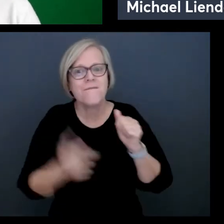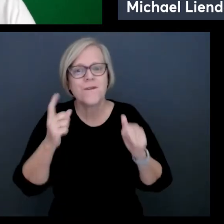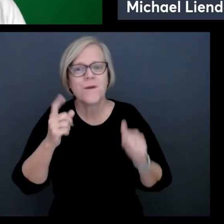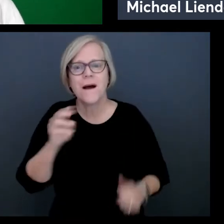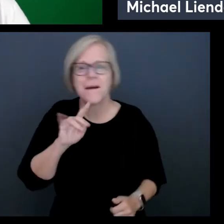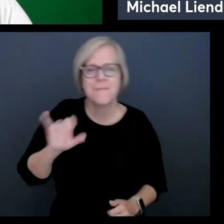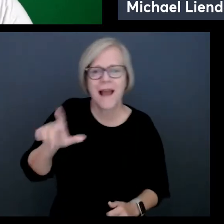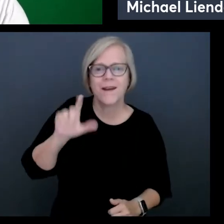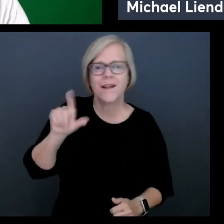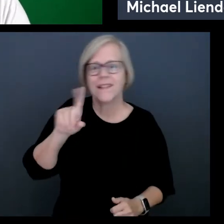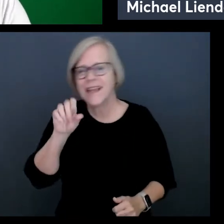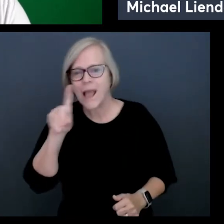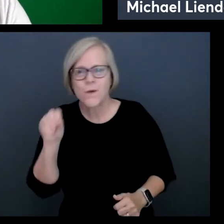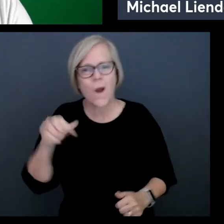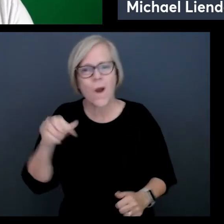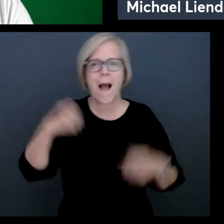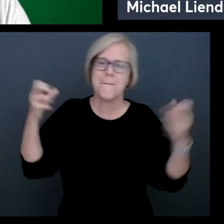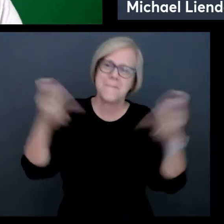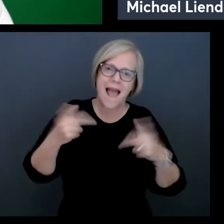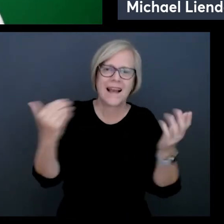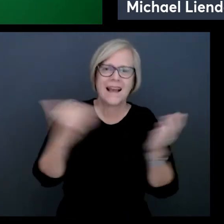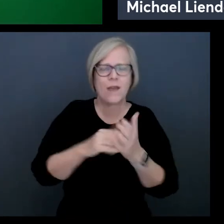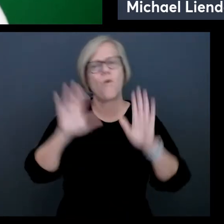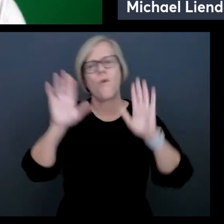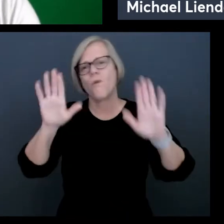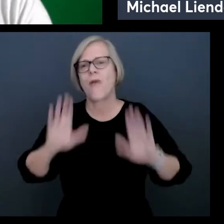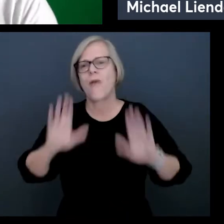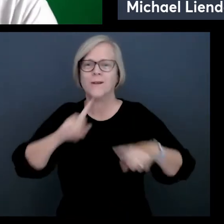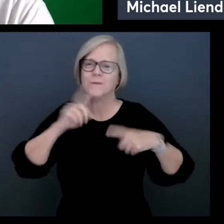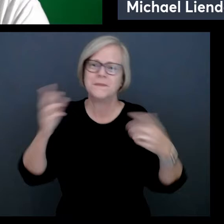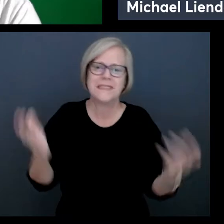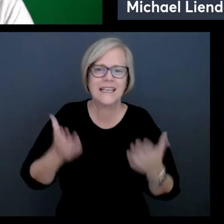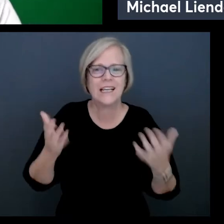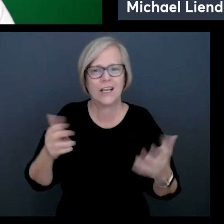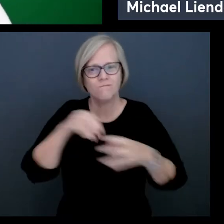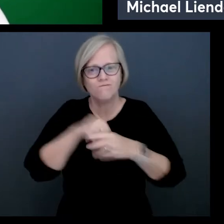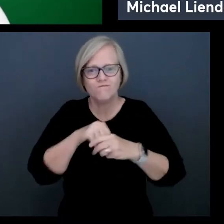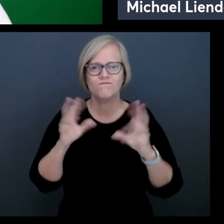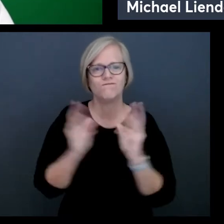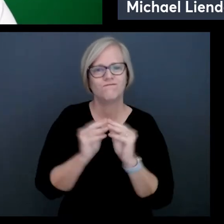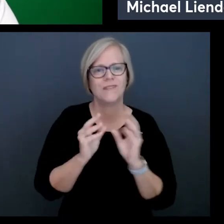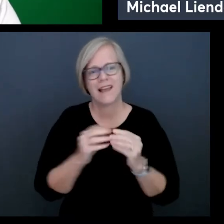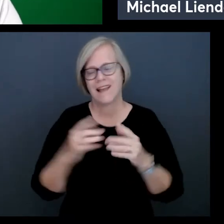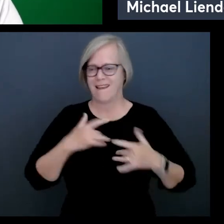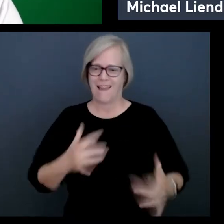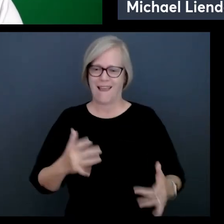Hey, everyone. Michael Liendo back again. It's great to be here. It's great to be on these sessions.